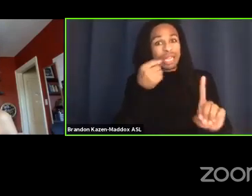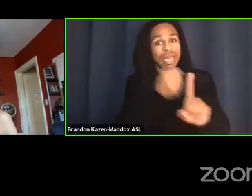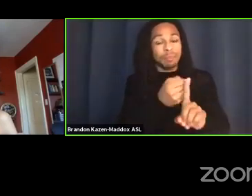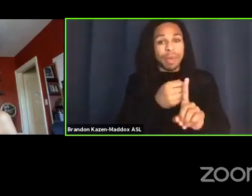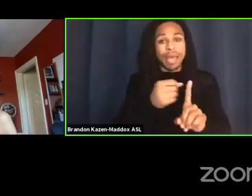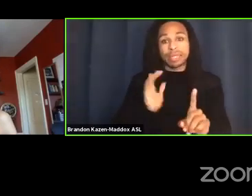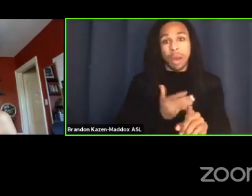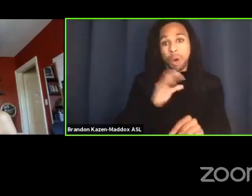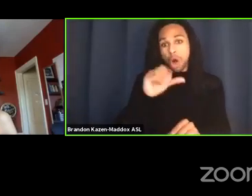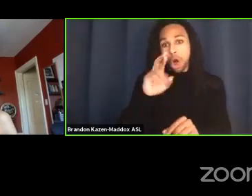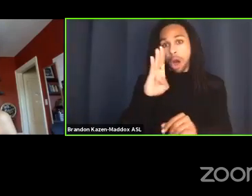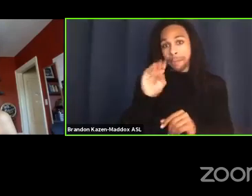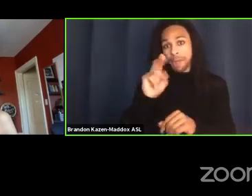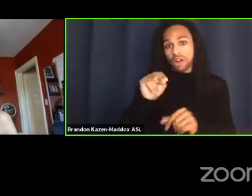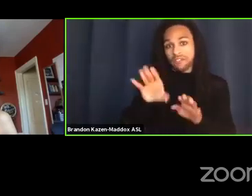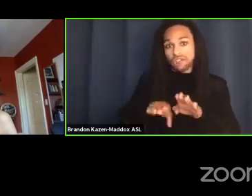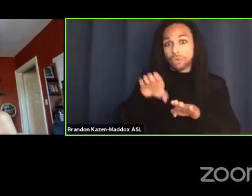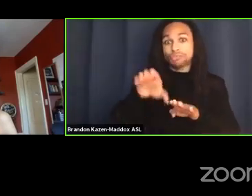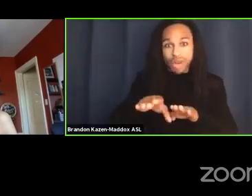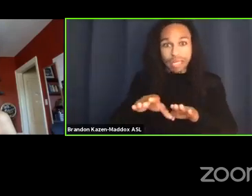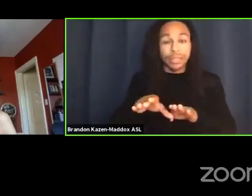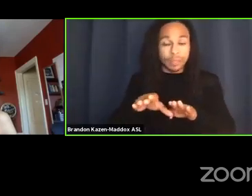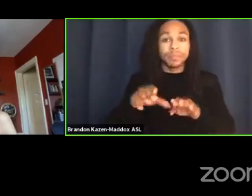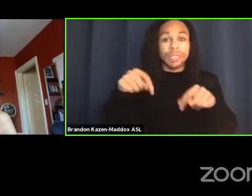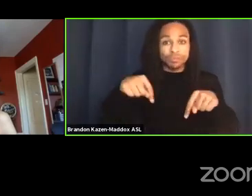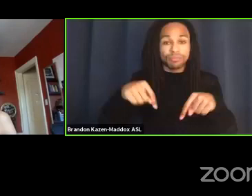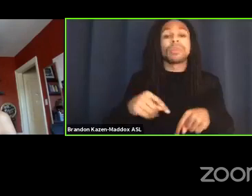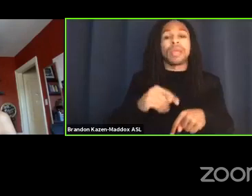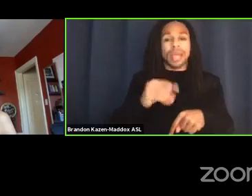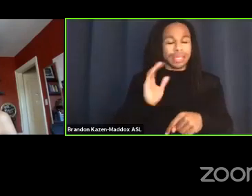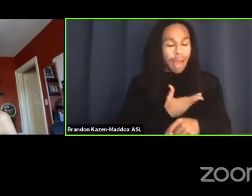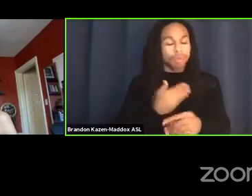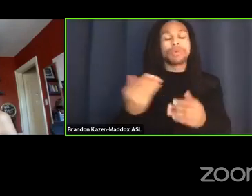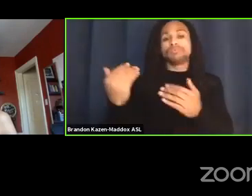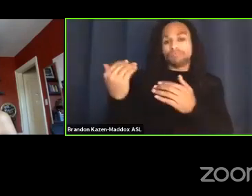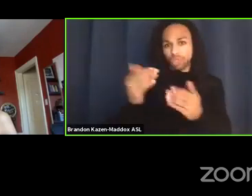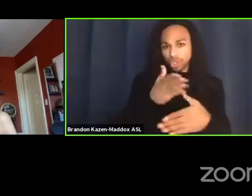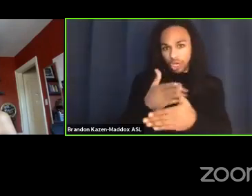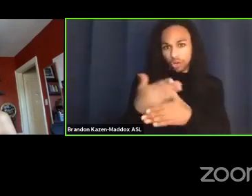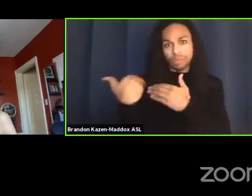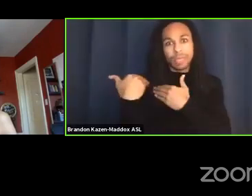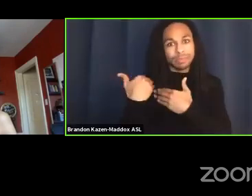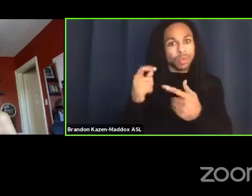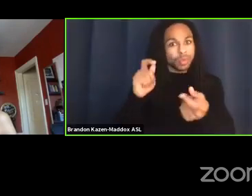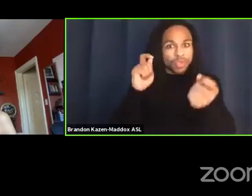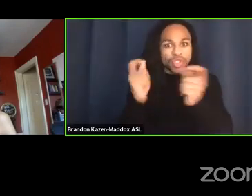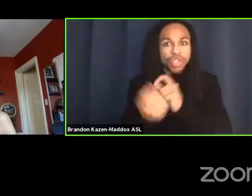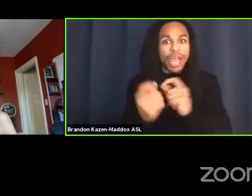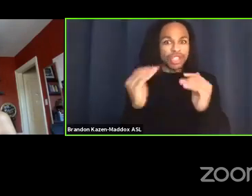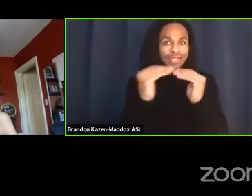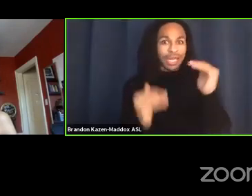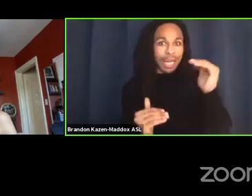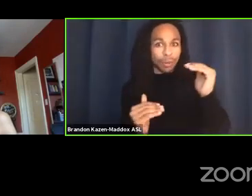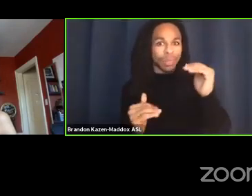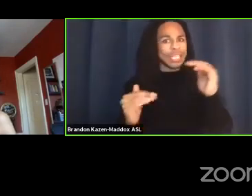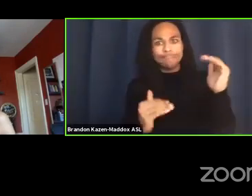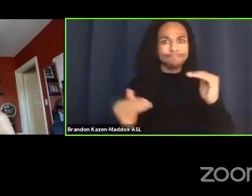by what is currently called Canada, I invite us to consider the legacy of colonization